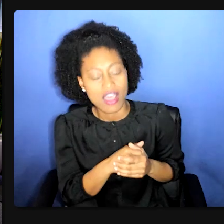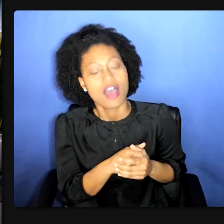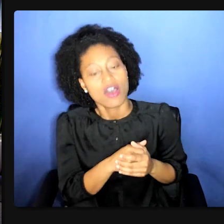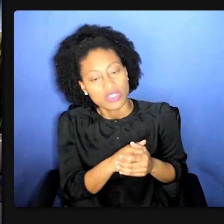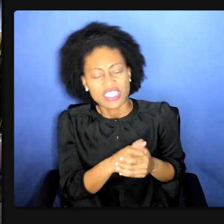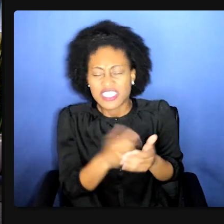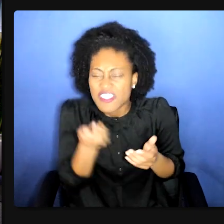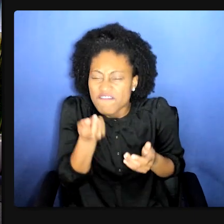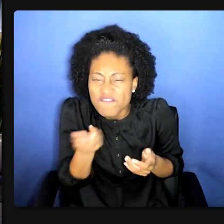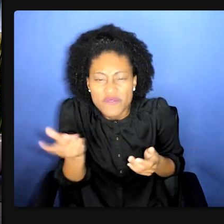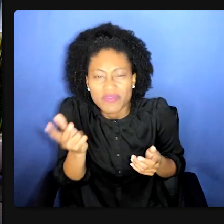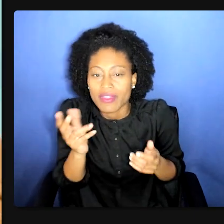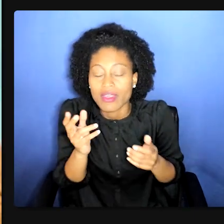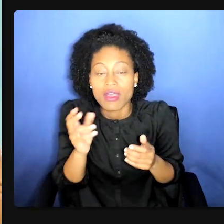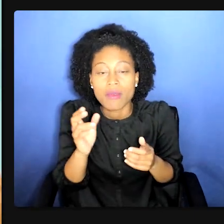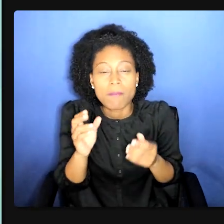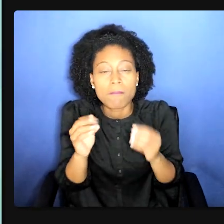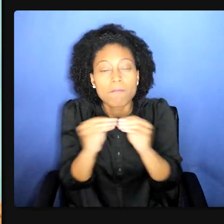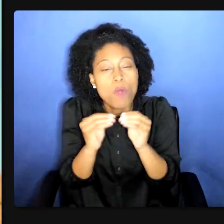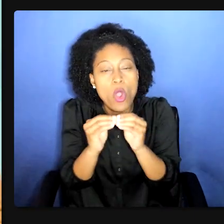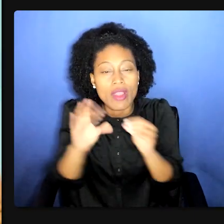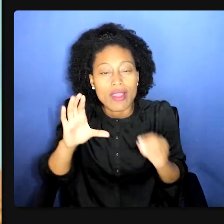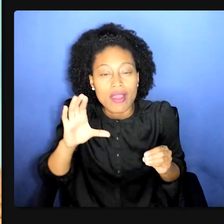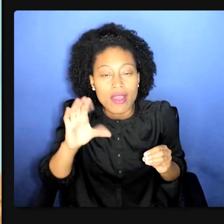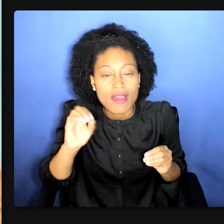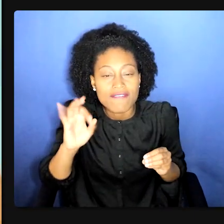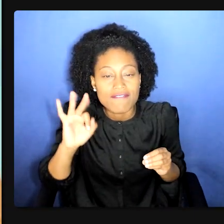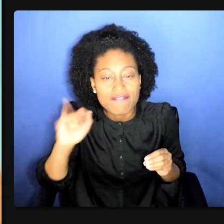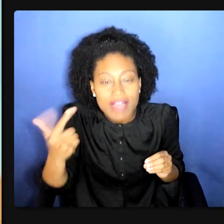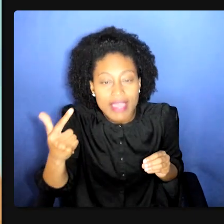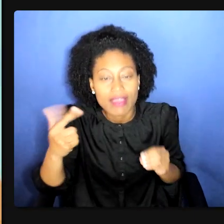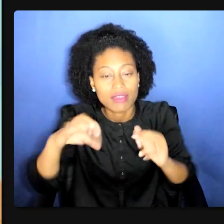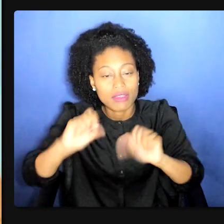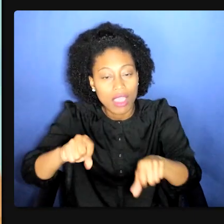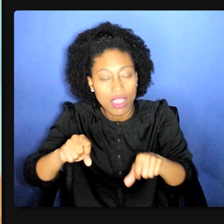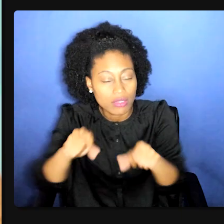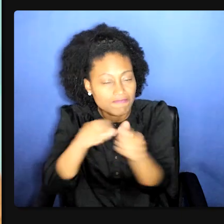more pieces to be configurable or just a little bit of ease of use for for various pieces and um